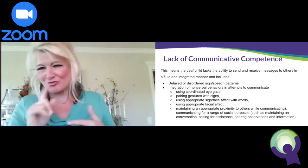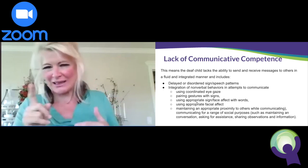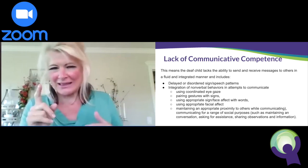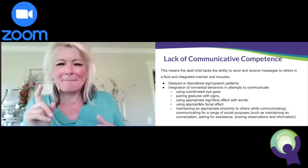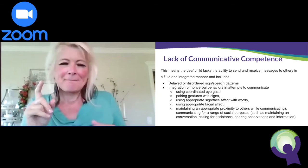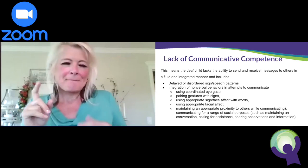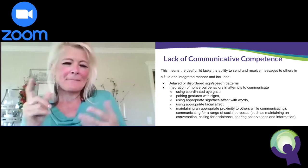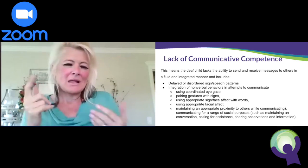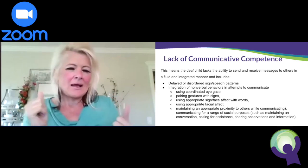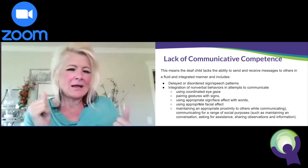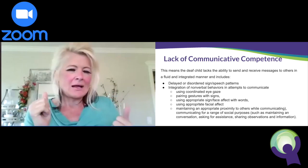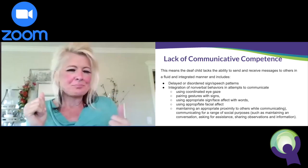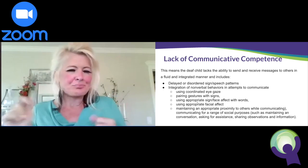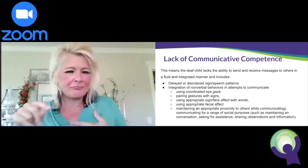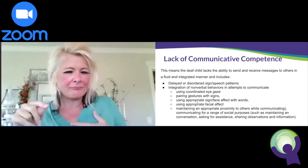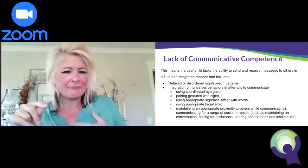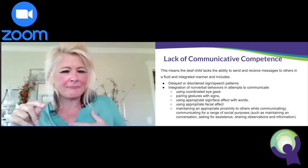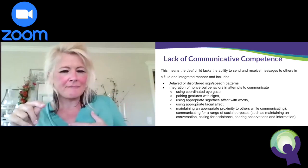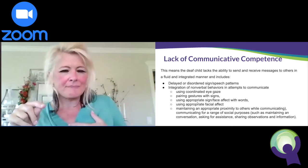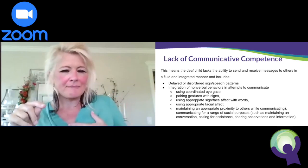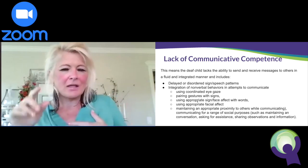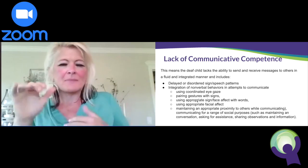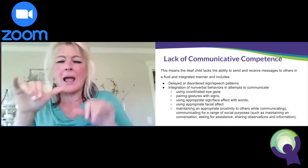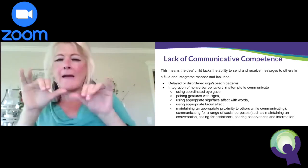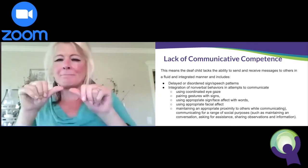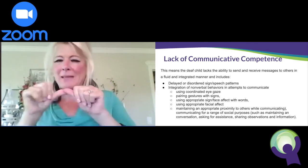It's maybe attached to vocabulary.